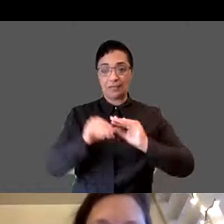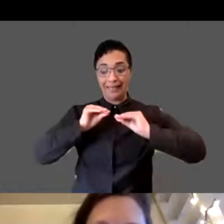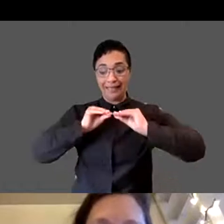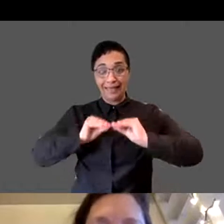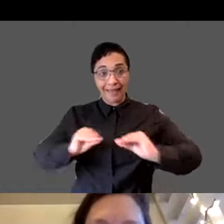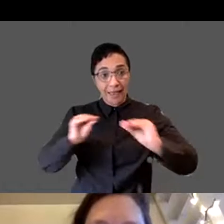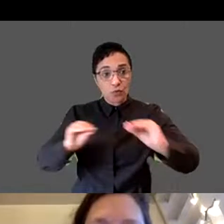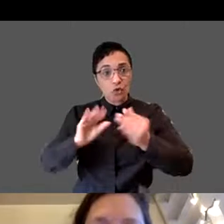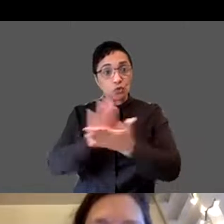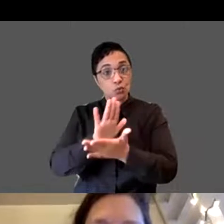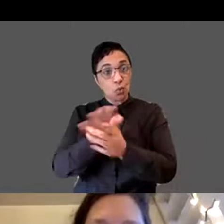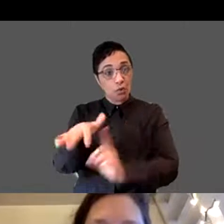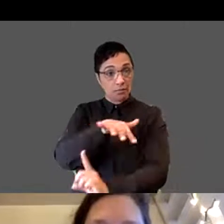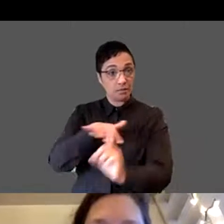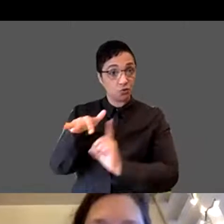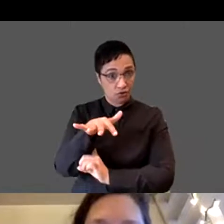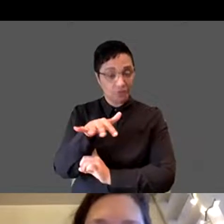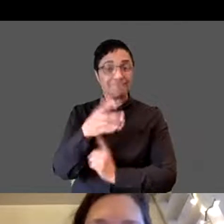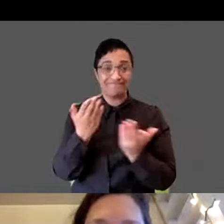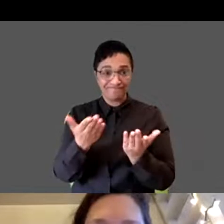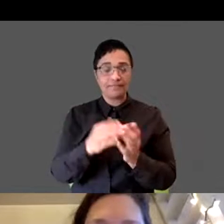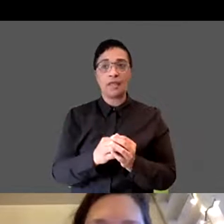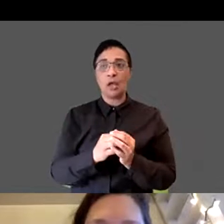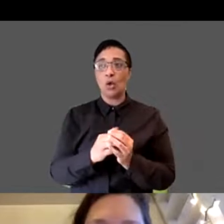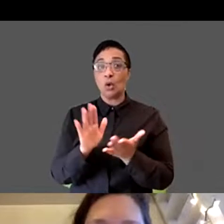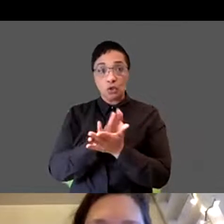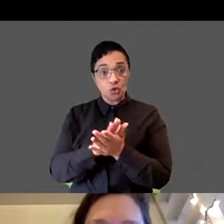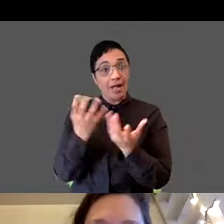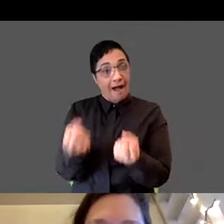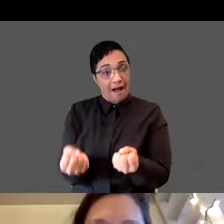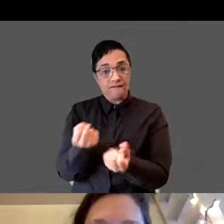situation where a school has now certain information and how will they use it.